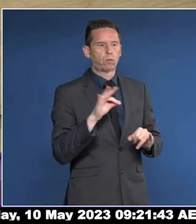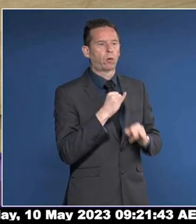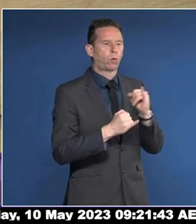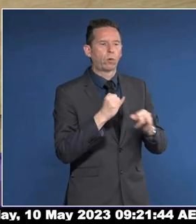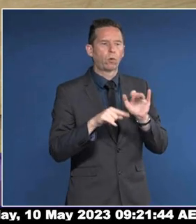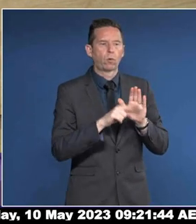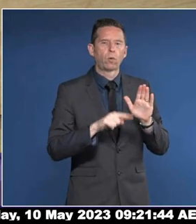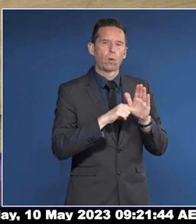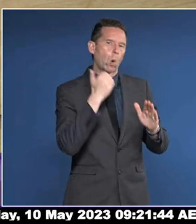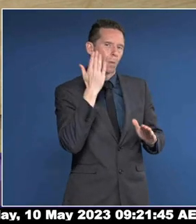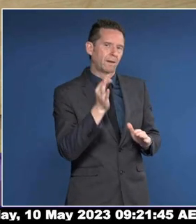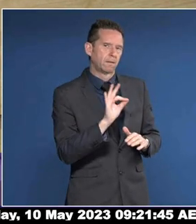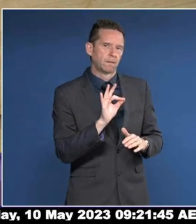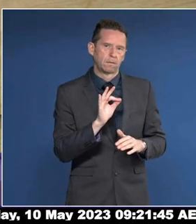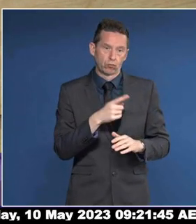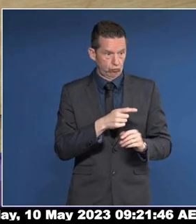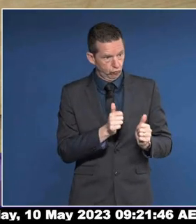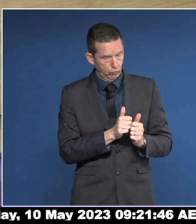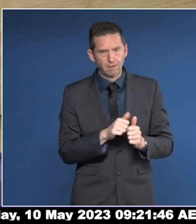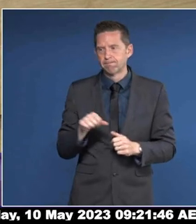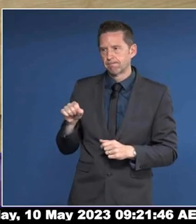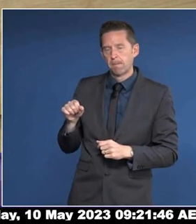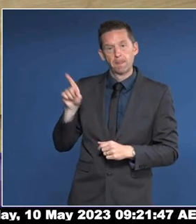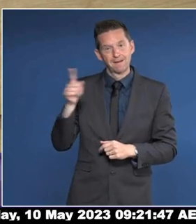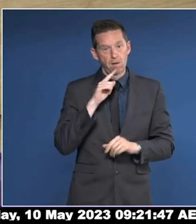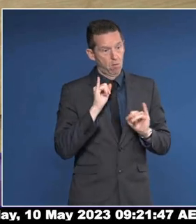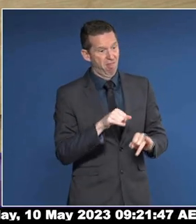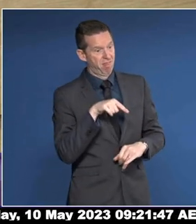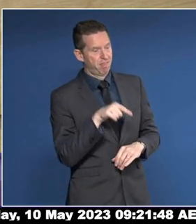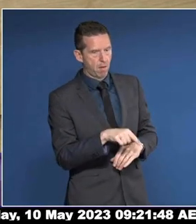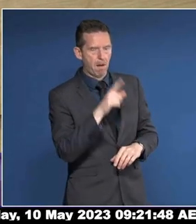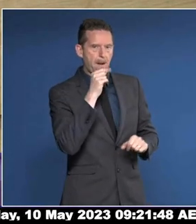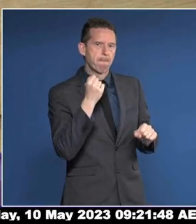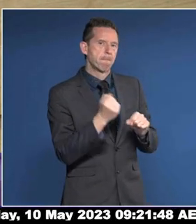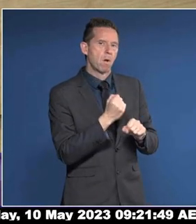And he says that that can result in an unconscious bias where the Child Safety